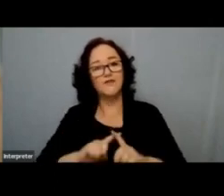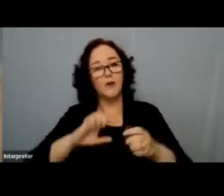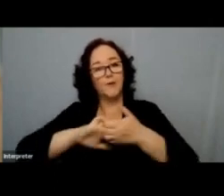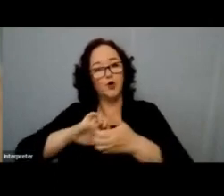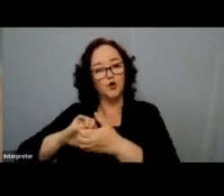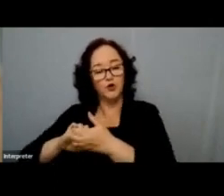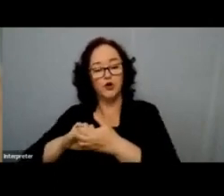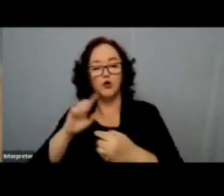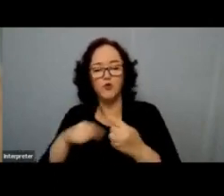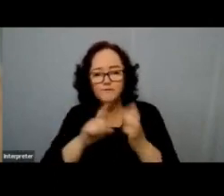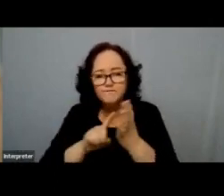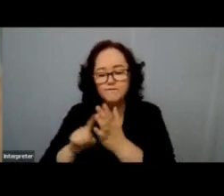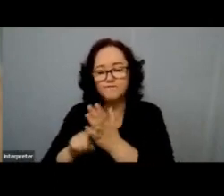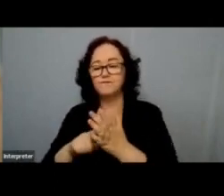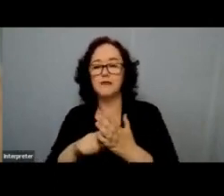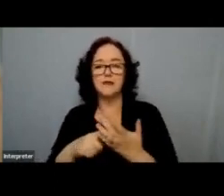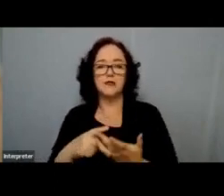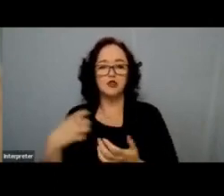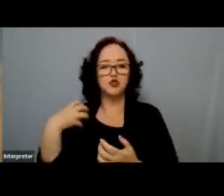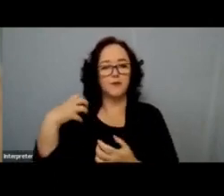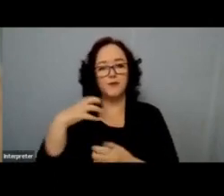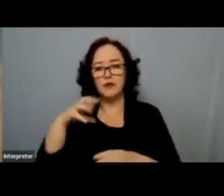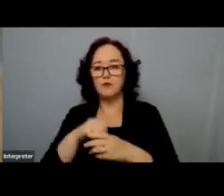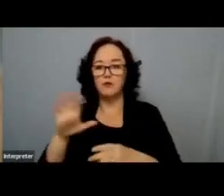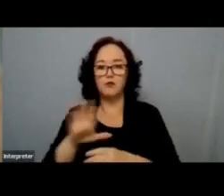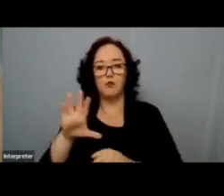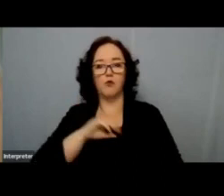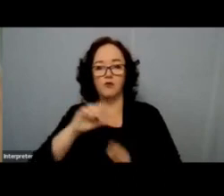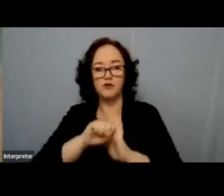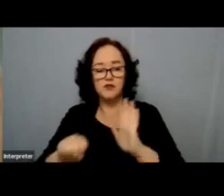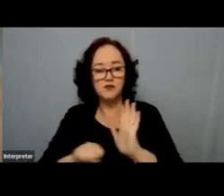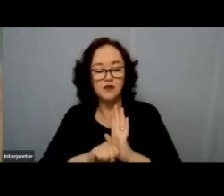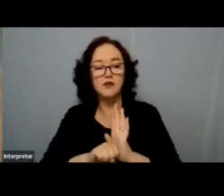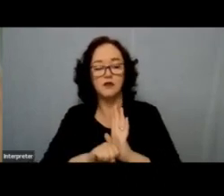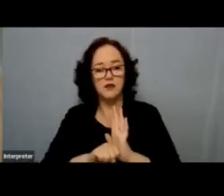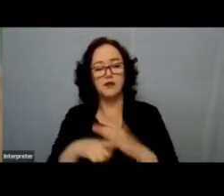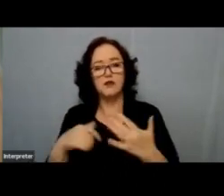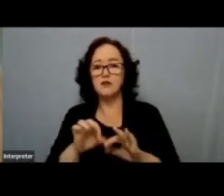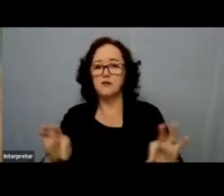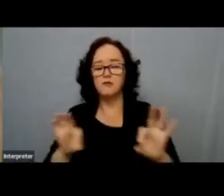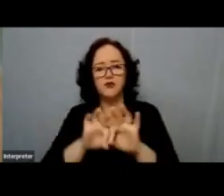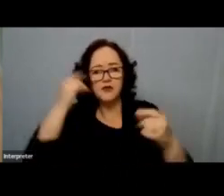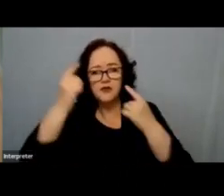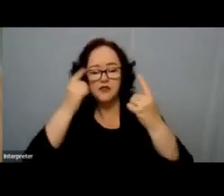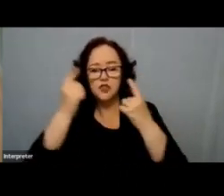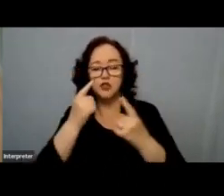champions within your own state that have the ears to hear the importance of considering the brain at the intersection of